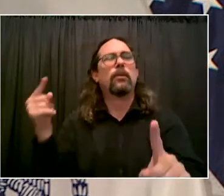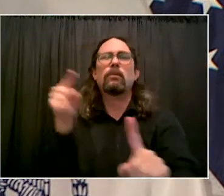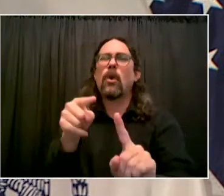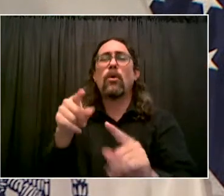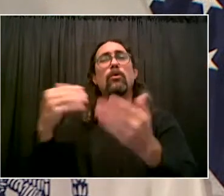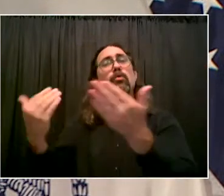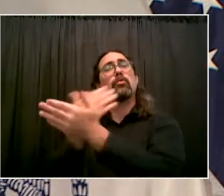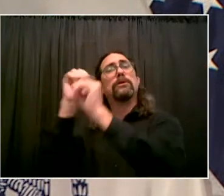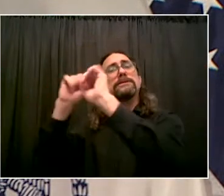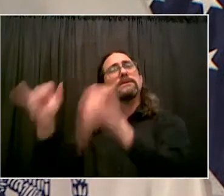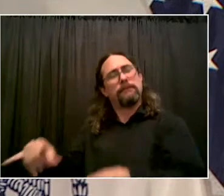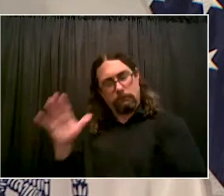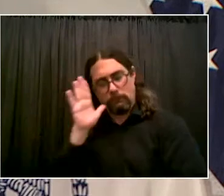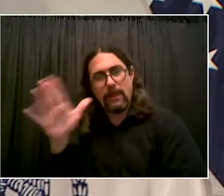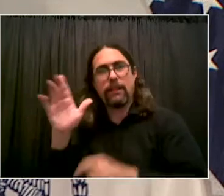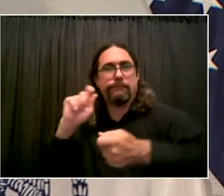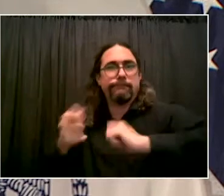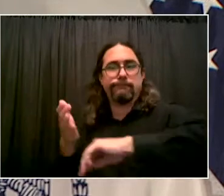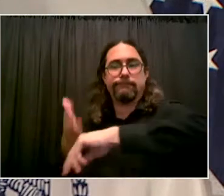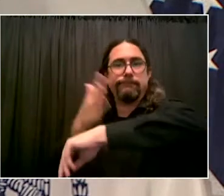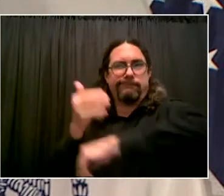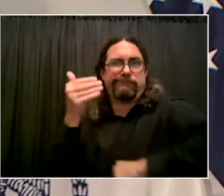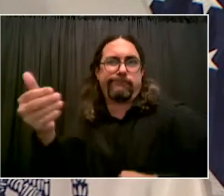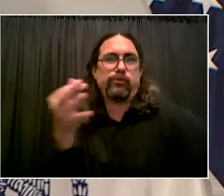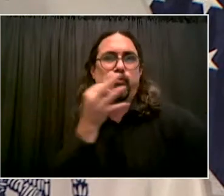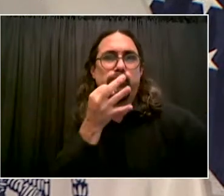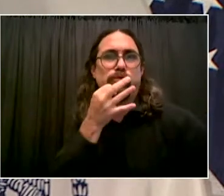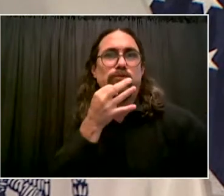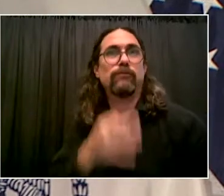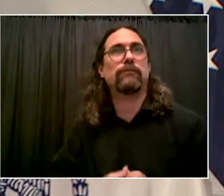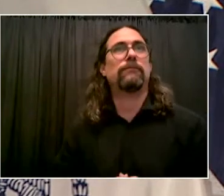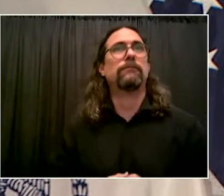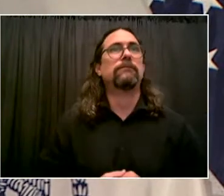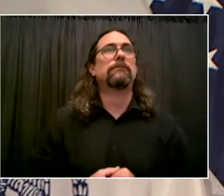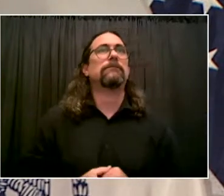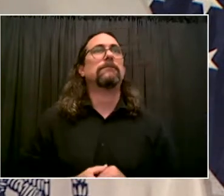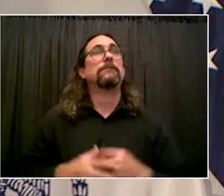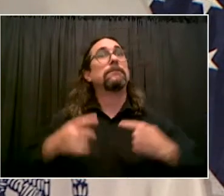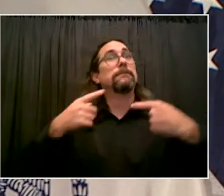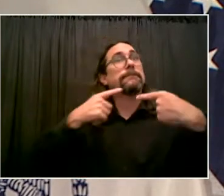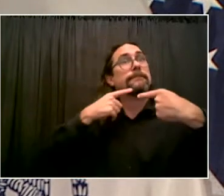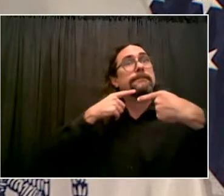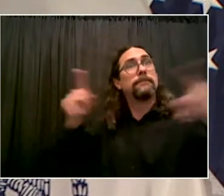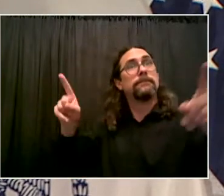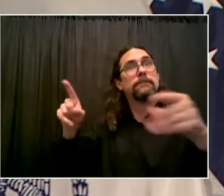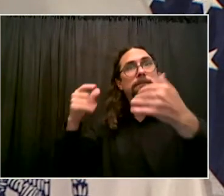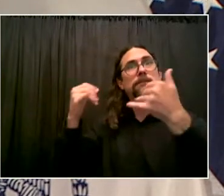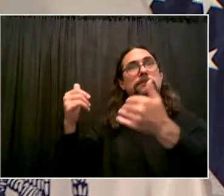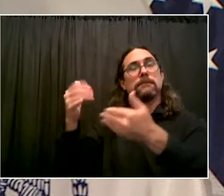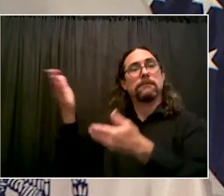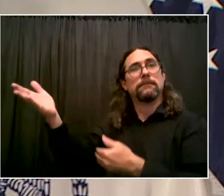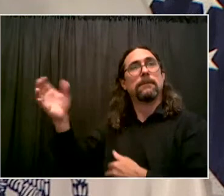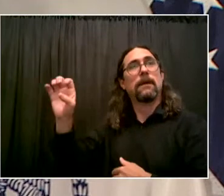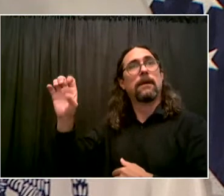BUT THE MOST IMPORTANT PART, SEPTEMBER, AND ENTIRELY DIFFERENT SYSTEM AND ONE IS GOING TO REACH A LOT MORE KIDS AND WILL BE A LOT MORE EQUITABLE.